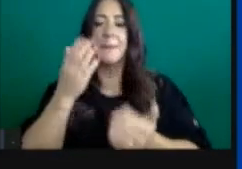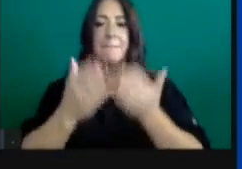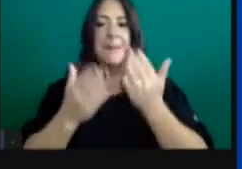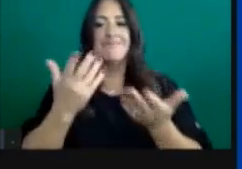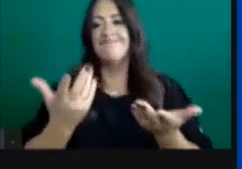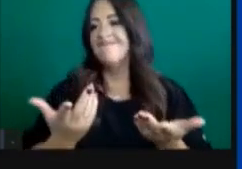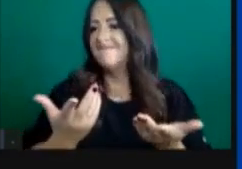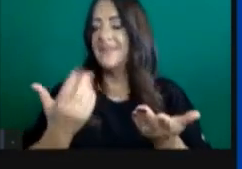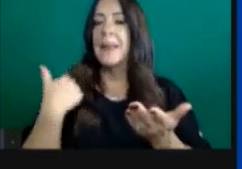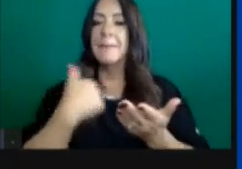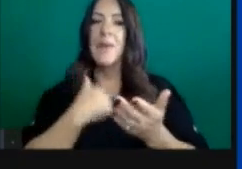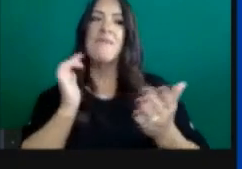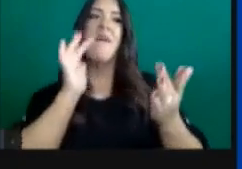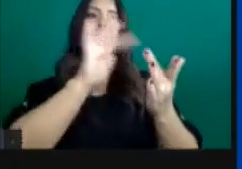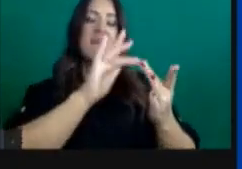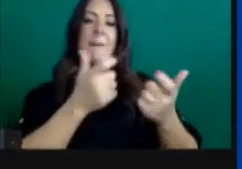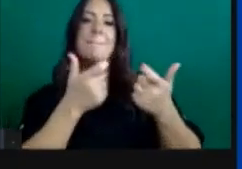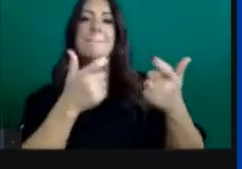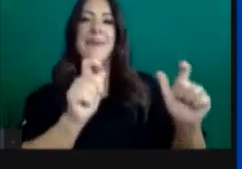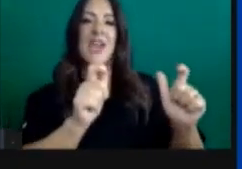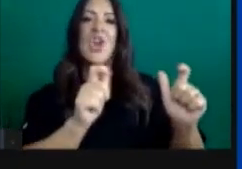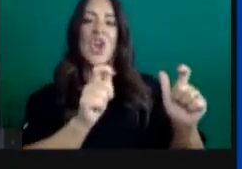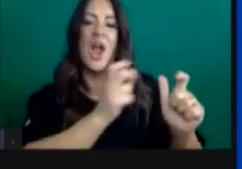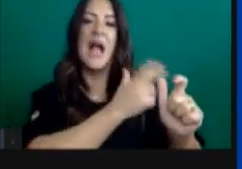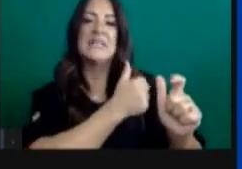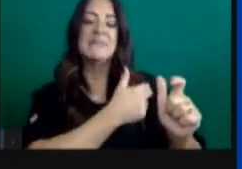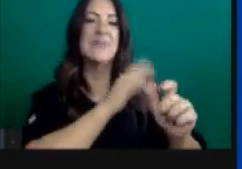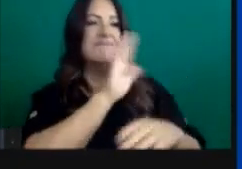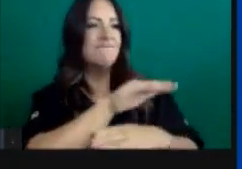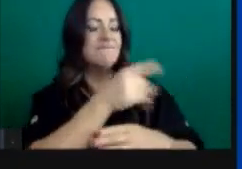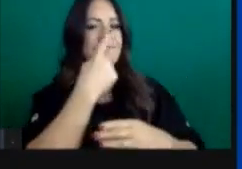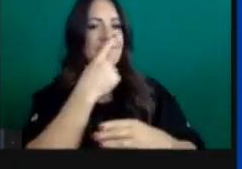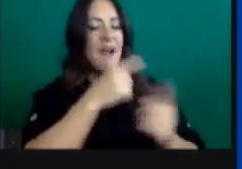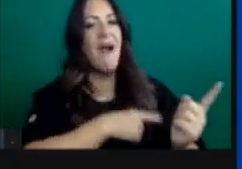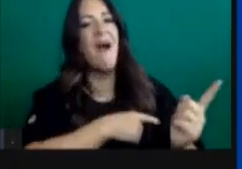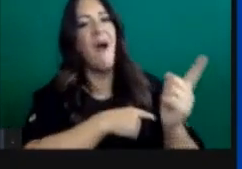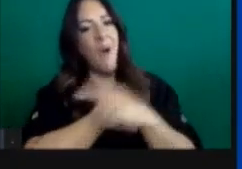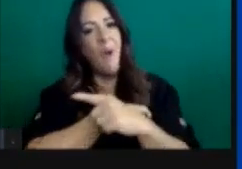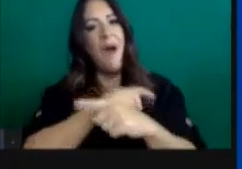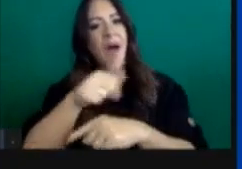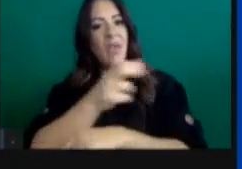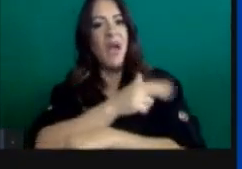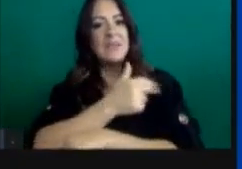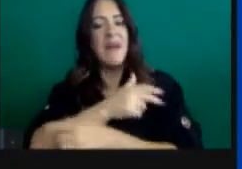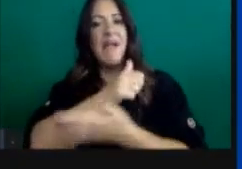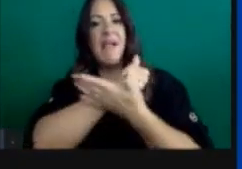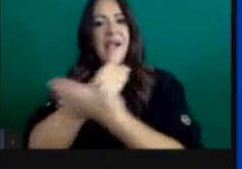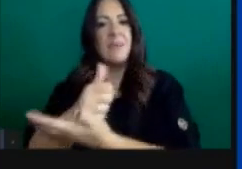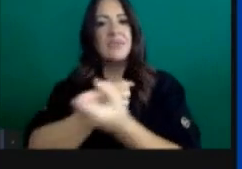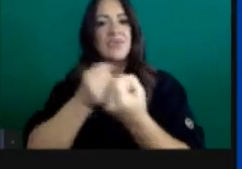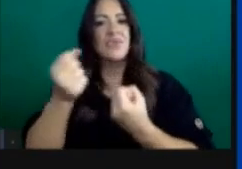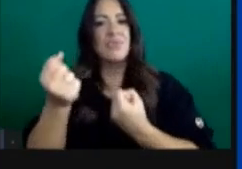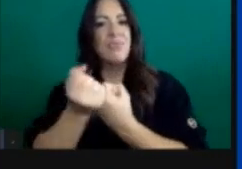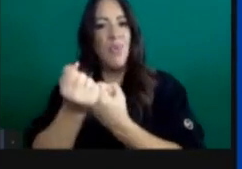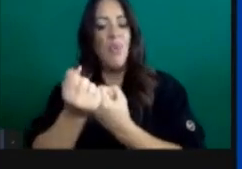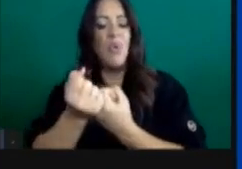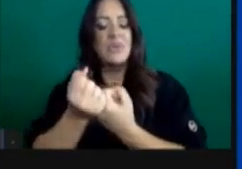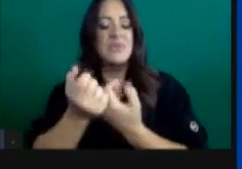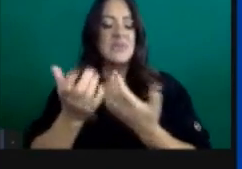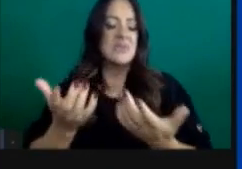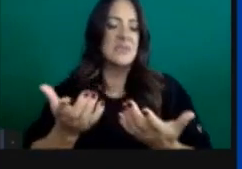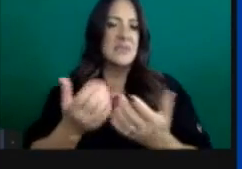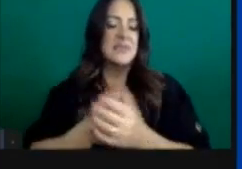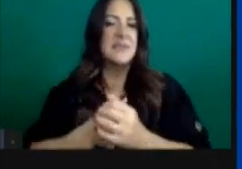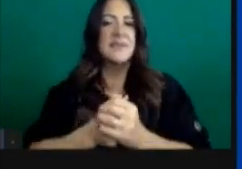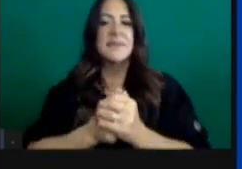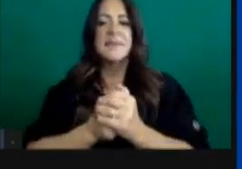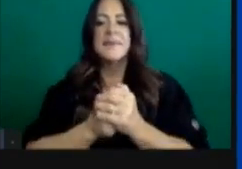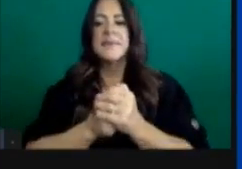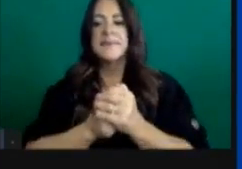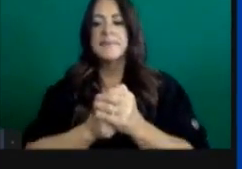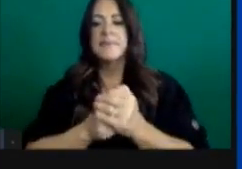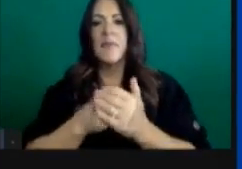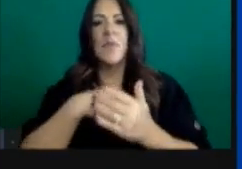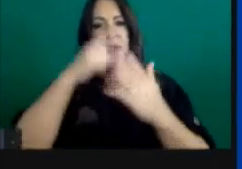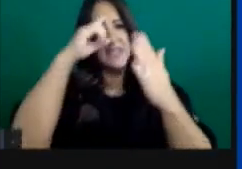AND IN THE HOSPITALS WORKING, THEN, WE MAY NEED TO CALL UPON BIGGER FACILITIES TO SUPPORT SMALLER FACILITIES.